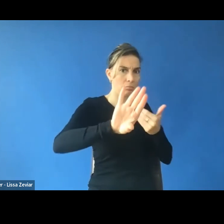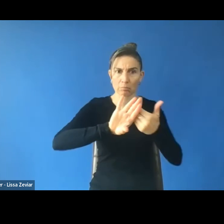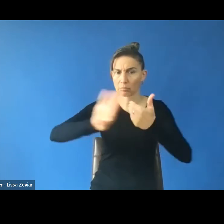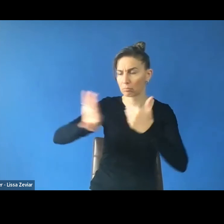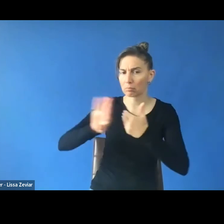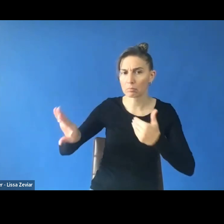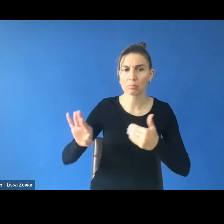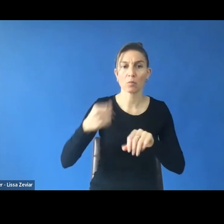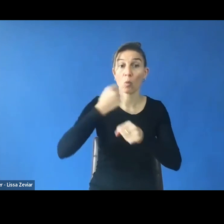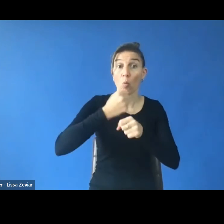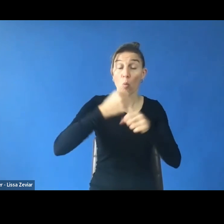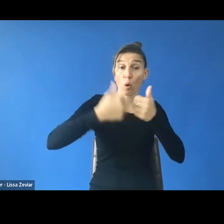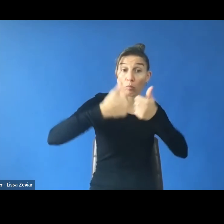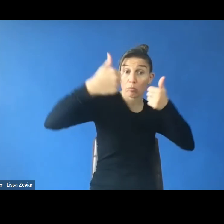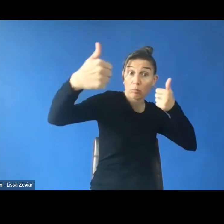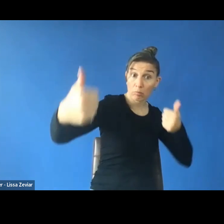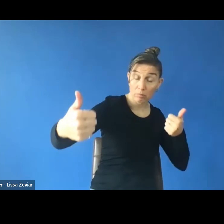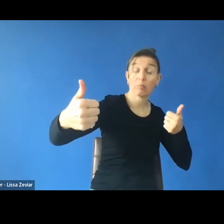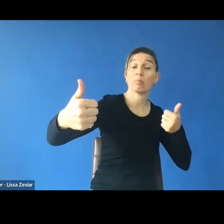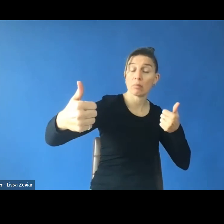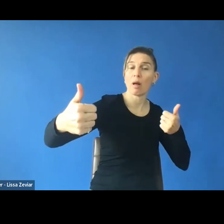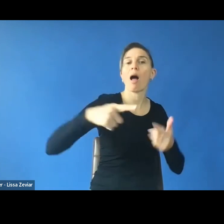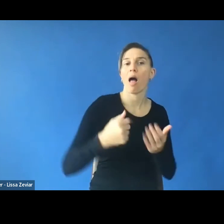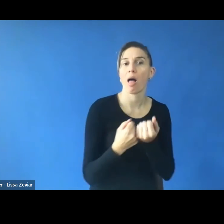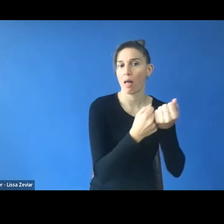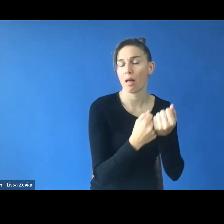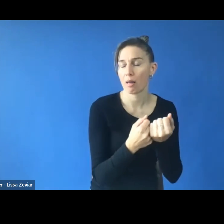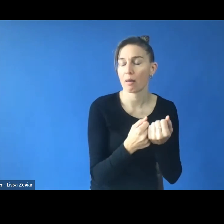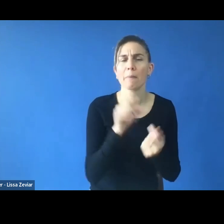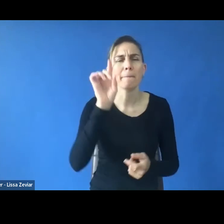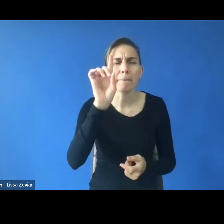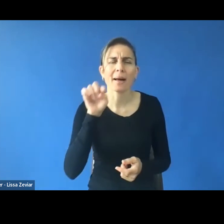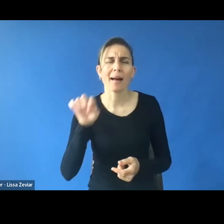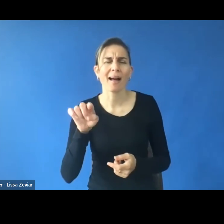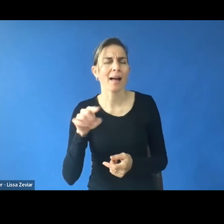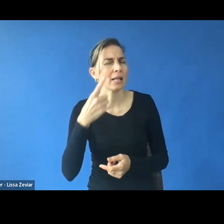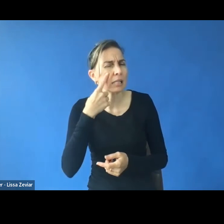But t's also important to be mindful of the challenges for the digital solutions.